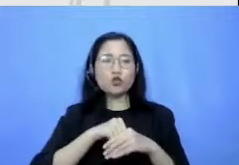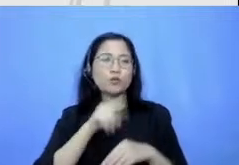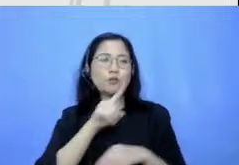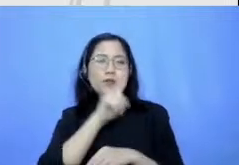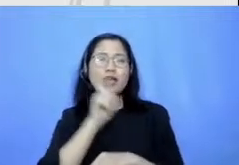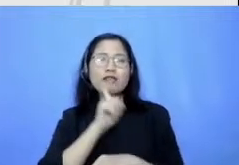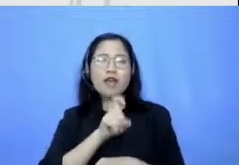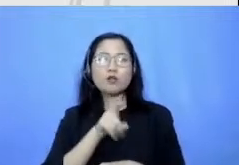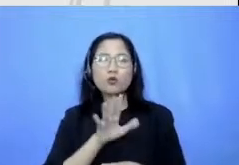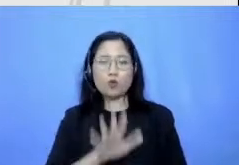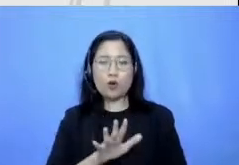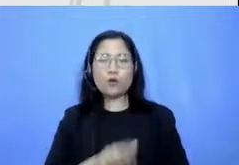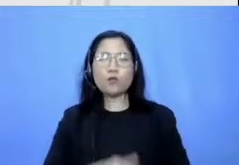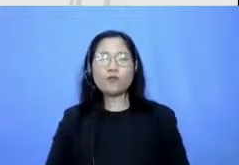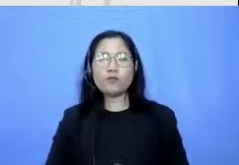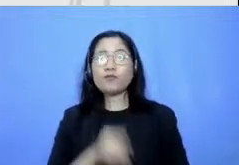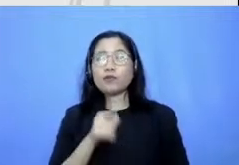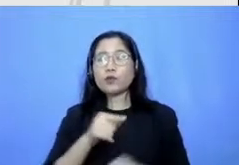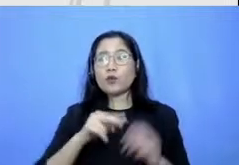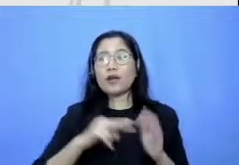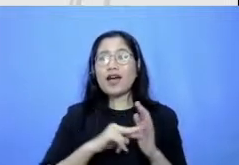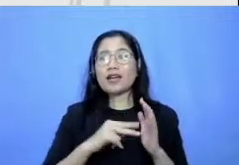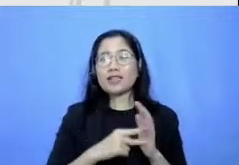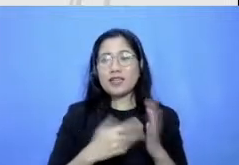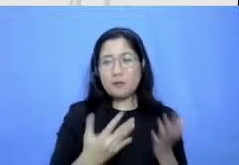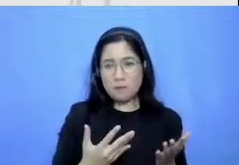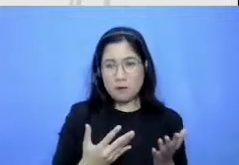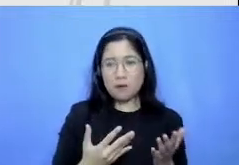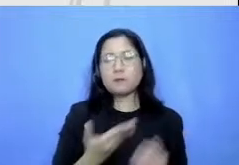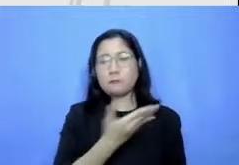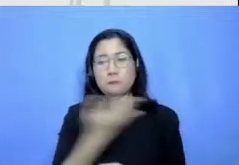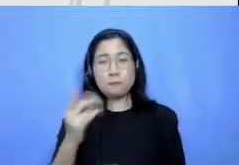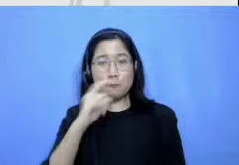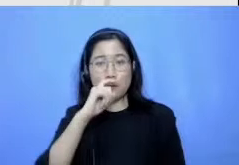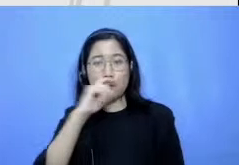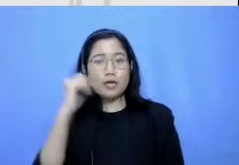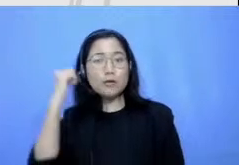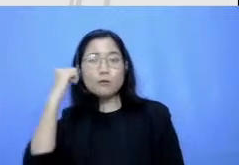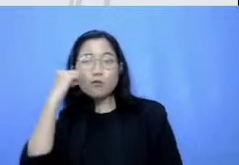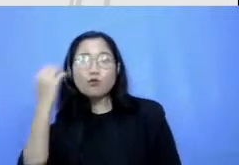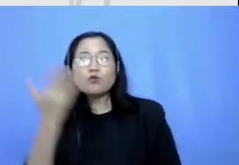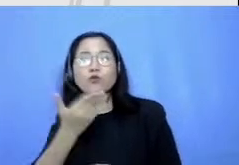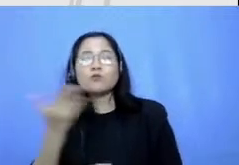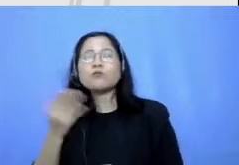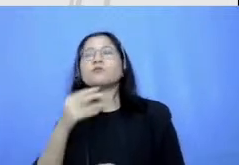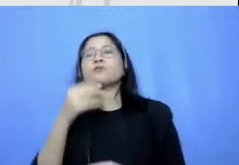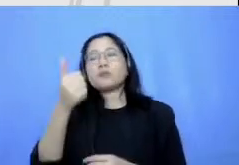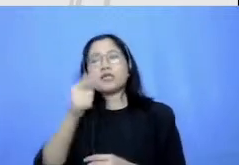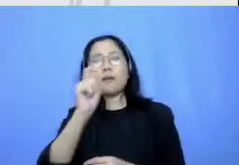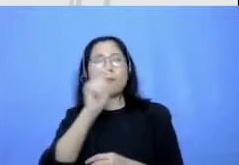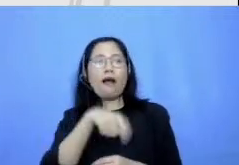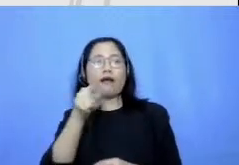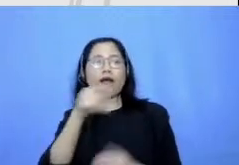Hi, that means you can increase the use of scanners using Google mushrooms